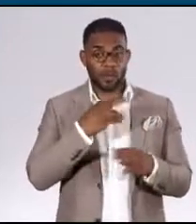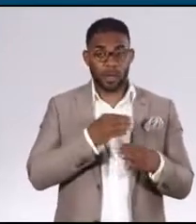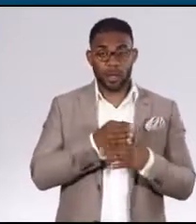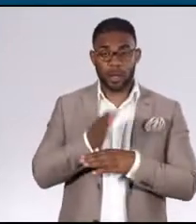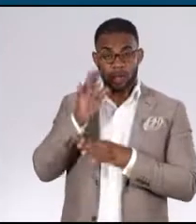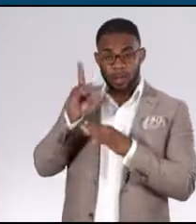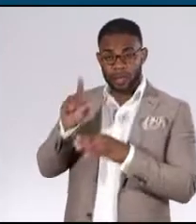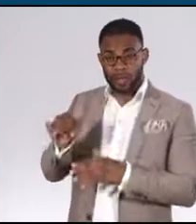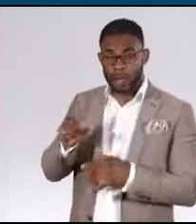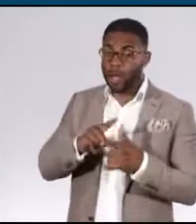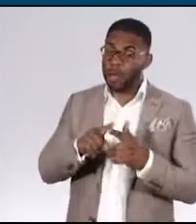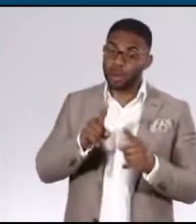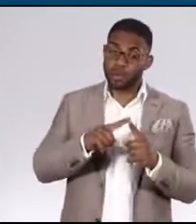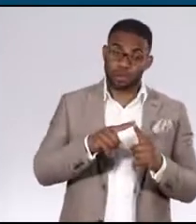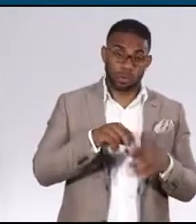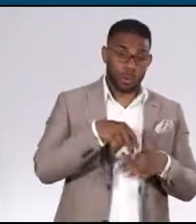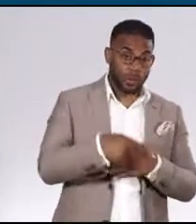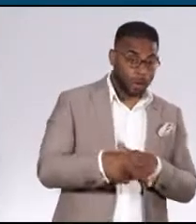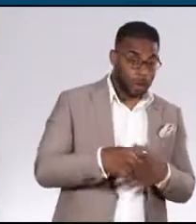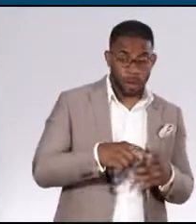or to a fall or needing a nursing home, for instance.